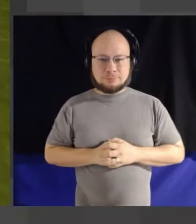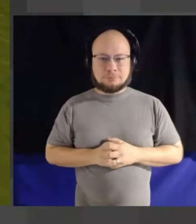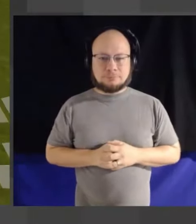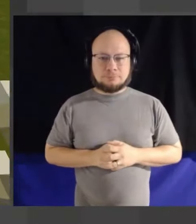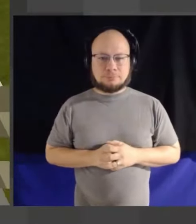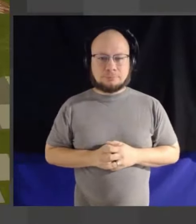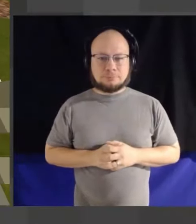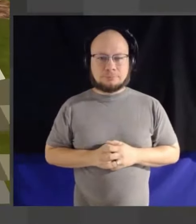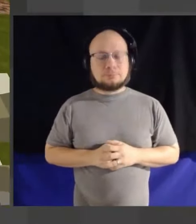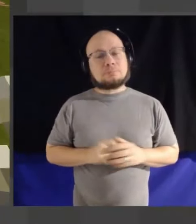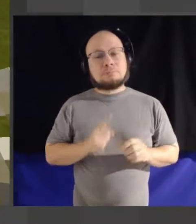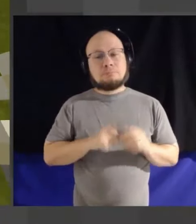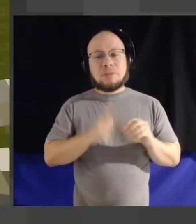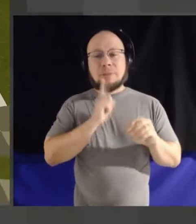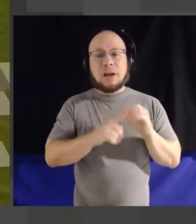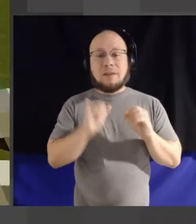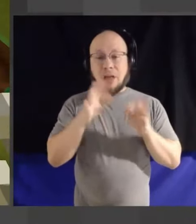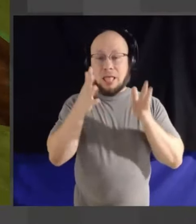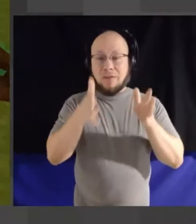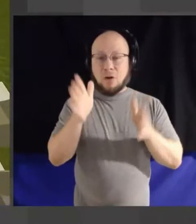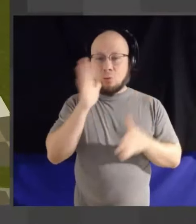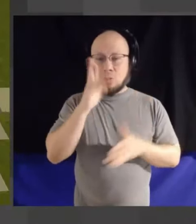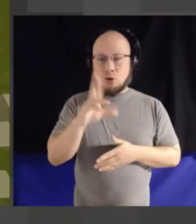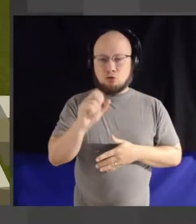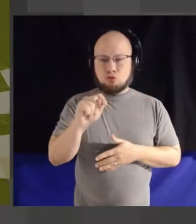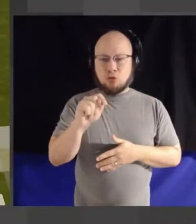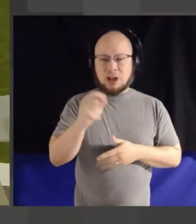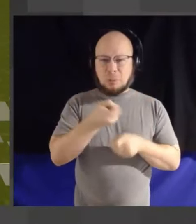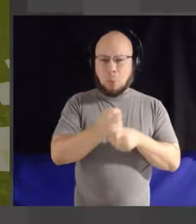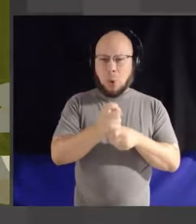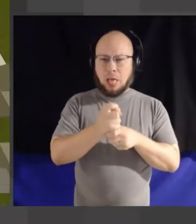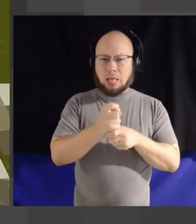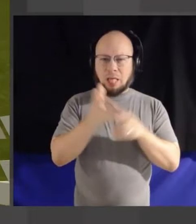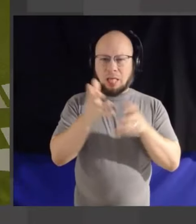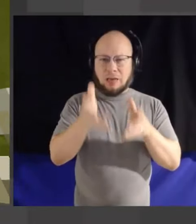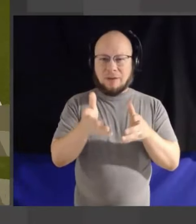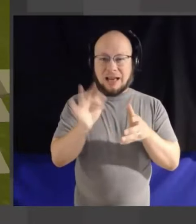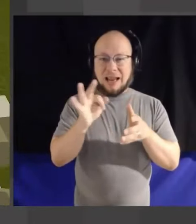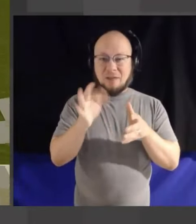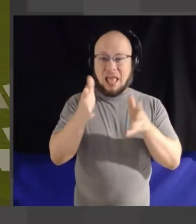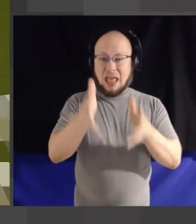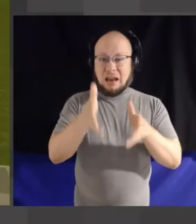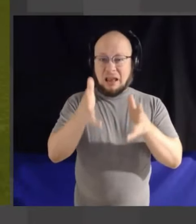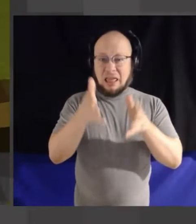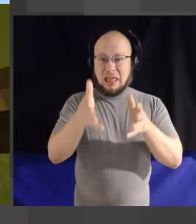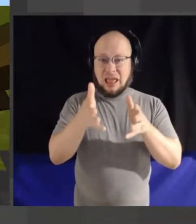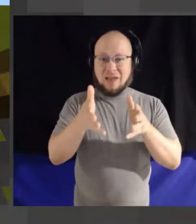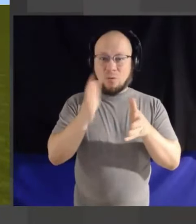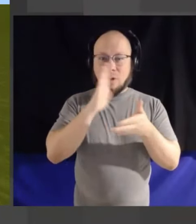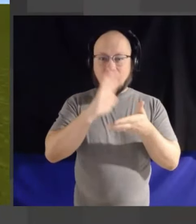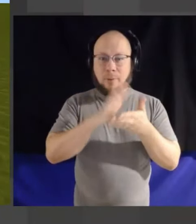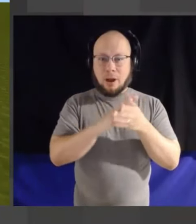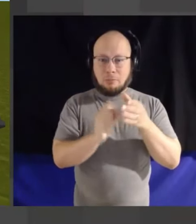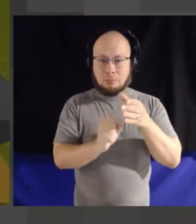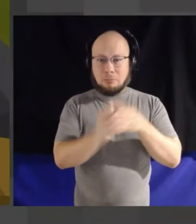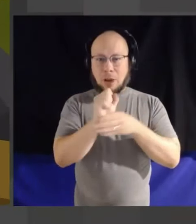MOSTLY BY ACCIDENT. BUT TOMATOES WILL ACTUALLY ROT ON THE VINE AS WELL AND IF